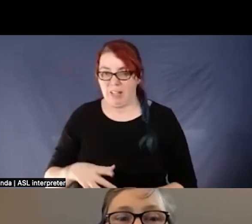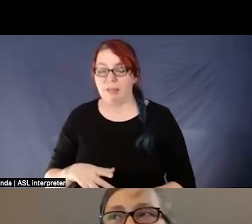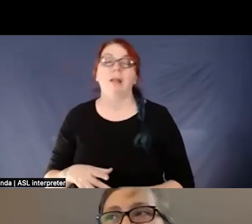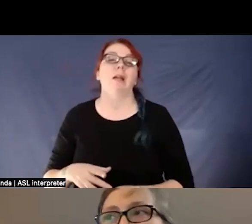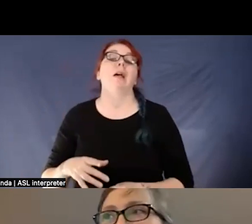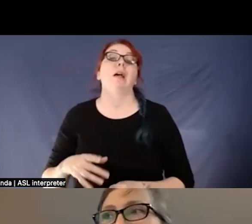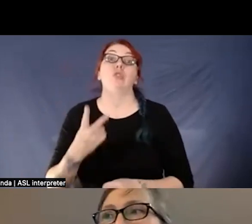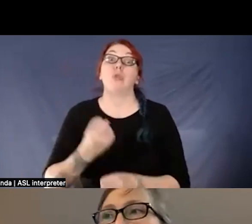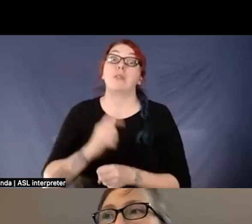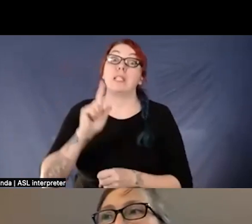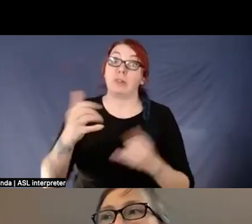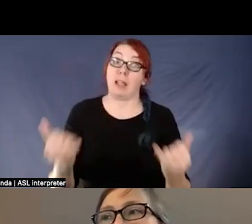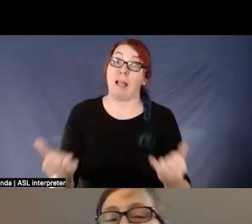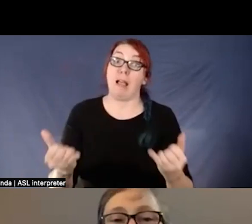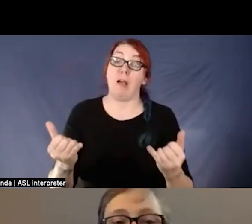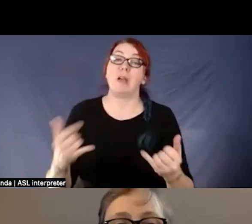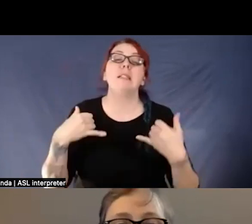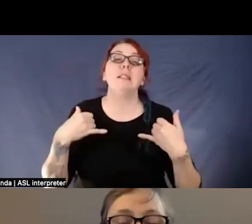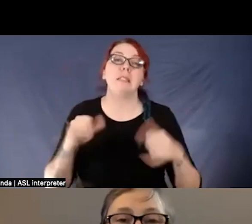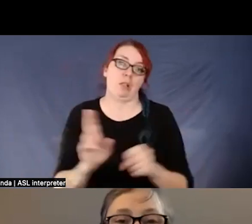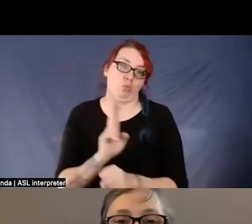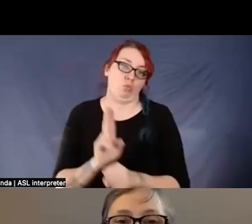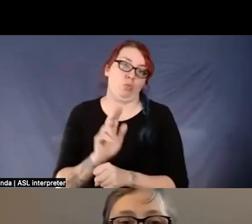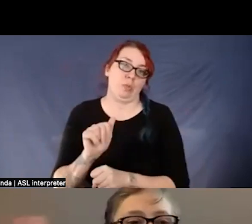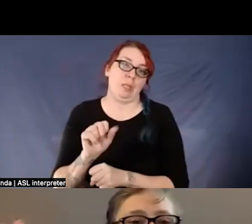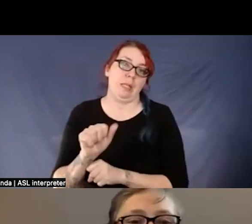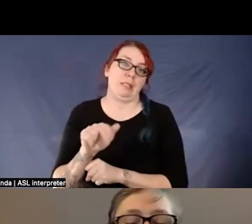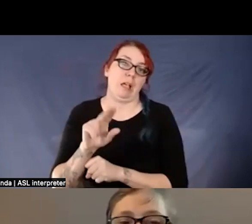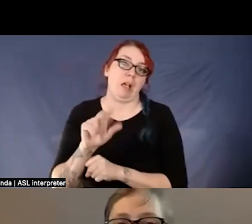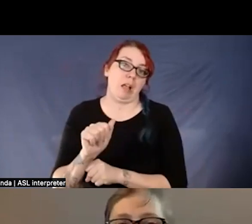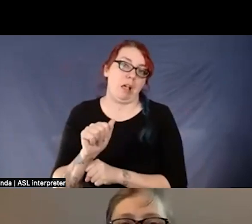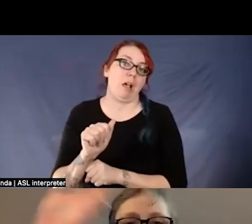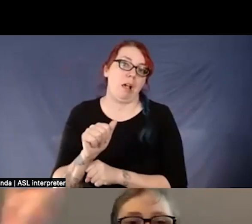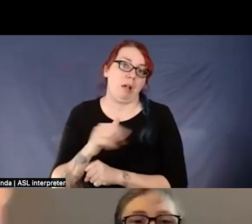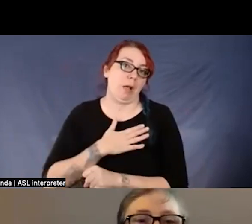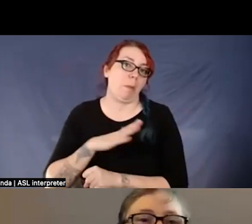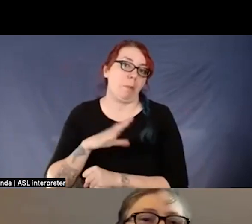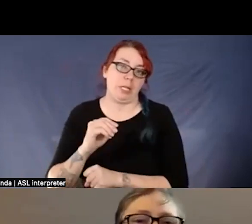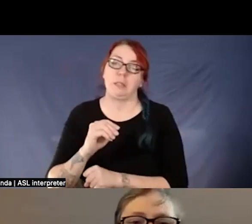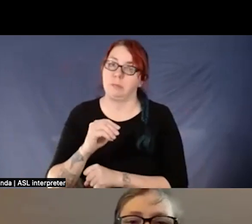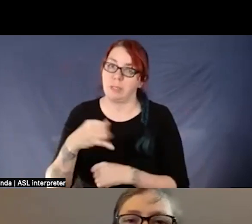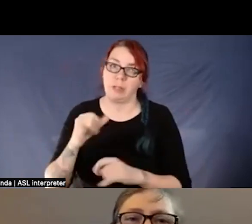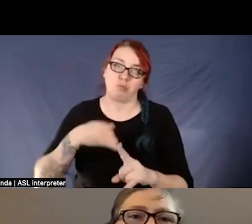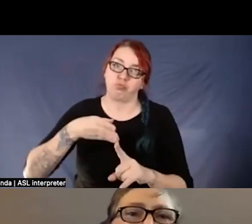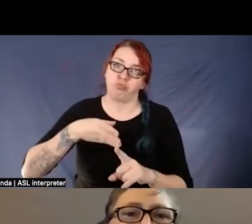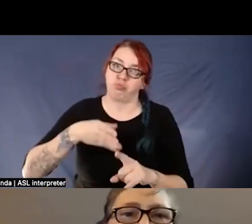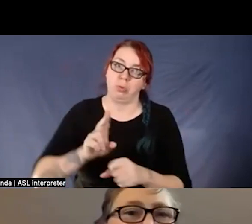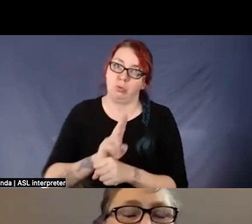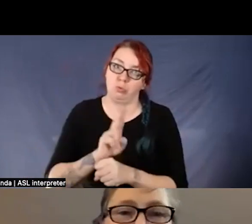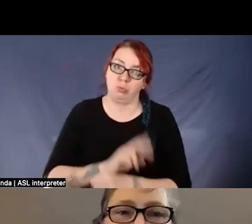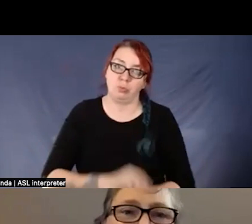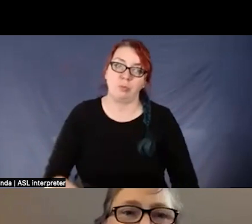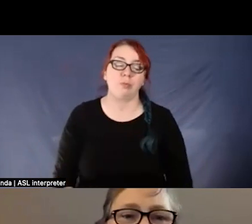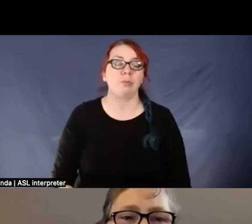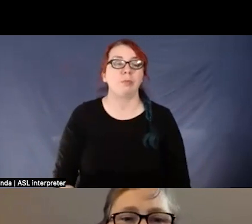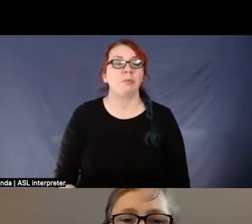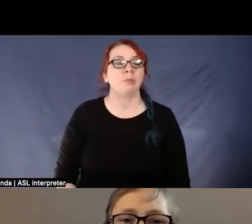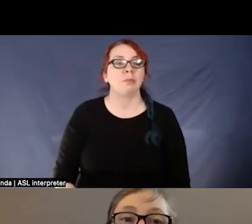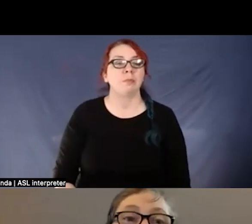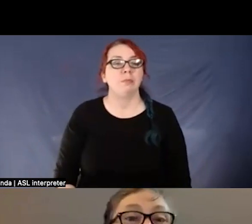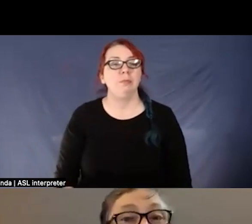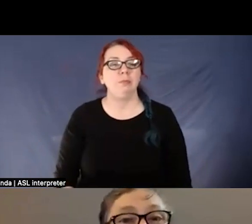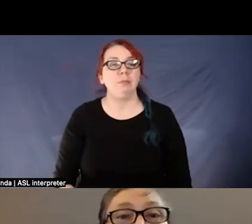Orca. Lauren, you can just seamlessly advance the slides and I will keep up. It was actually